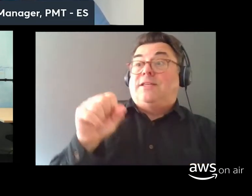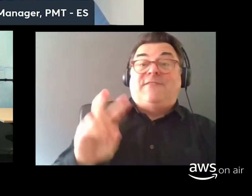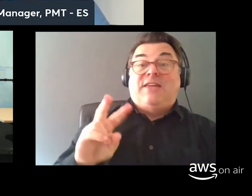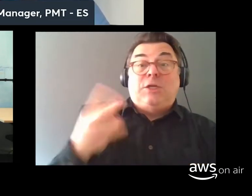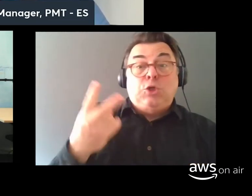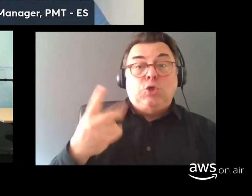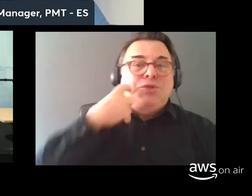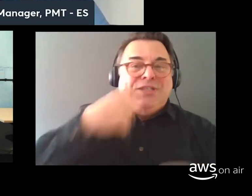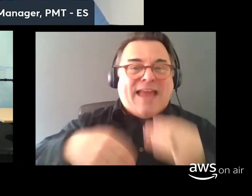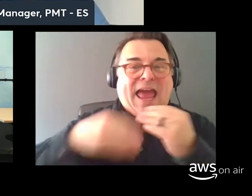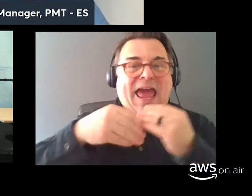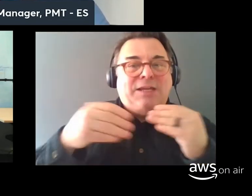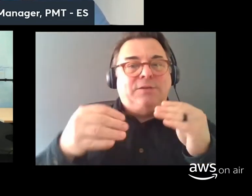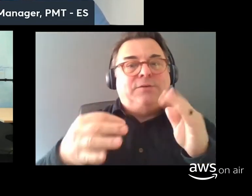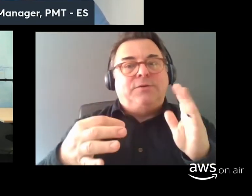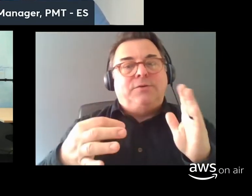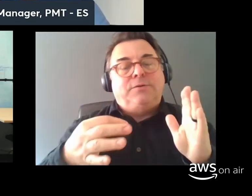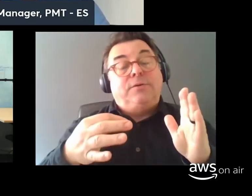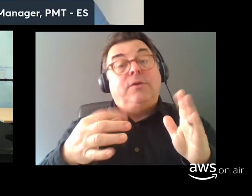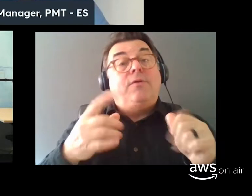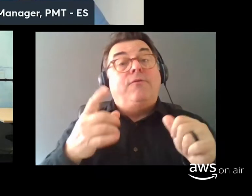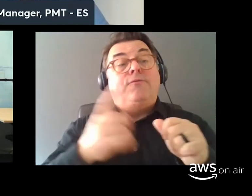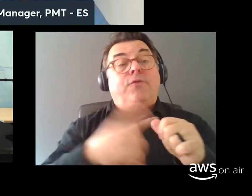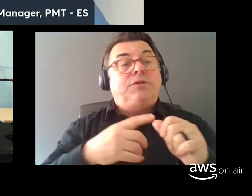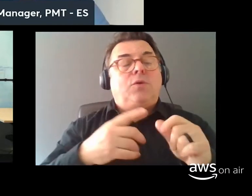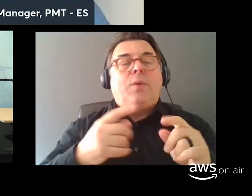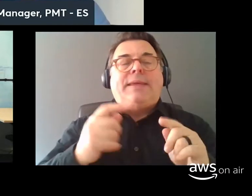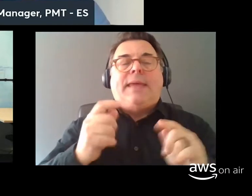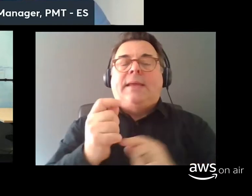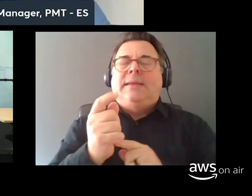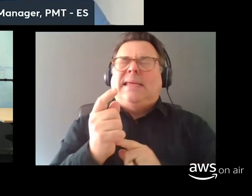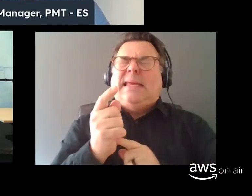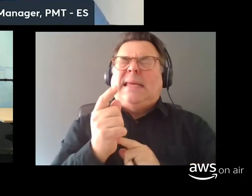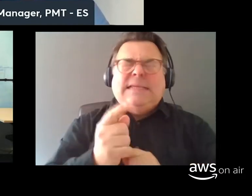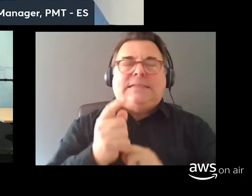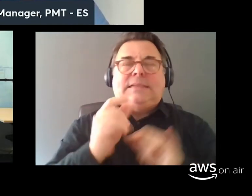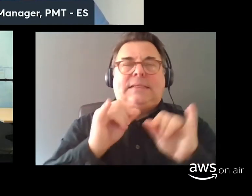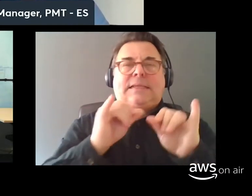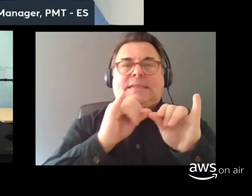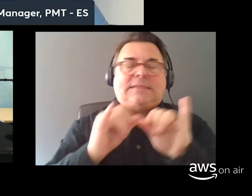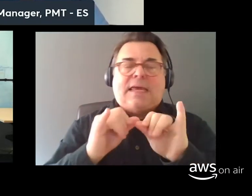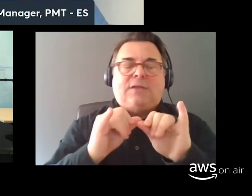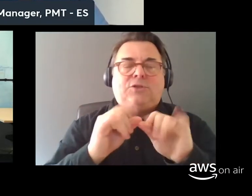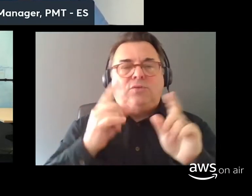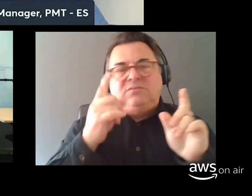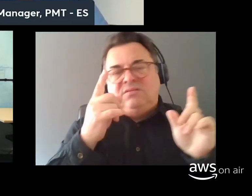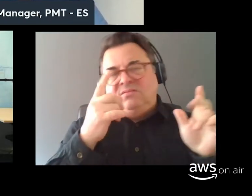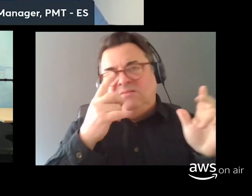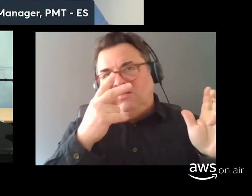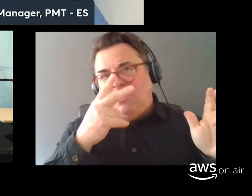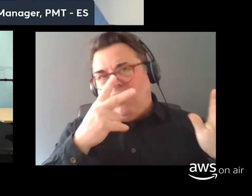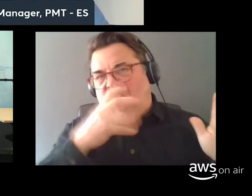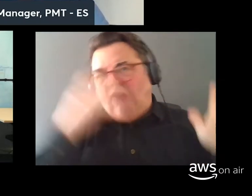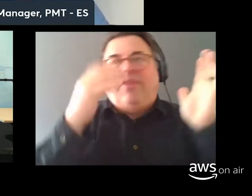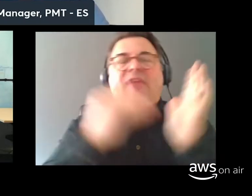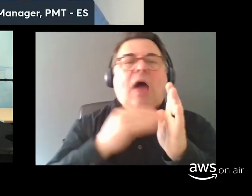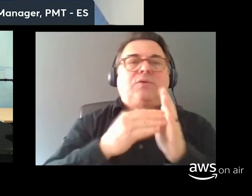First being, we are able to scale instantly to thousands, hundreds of thousands of transactions per second. And second one being,